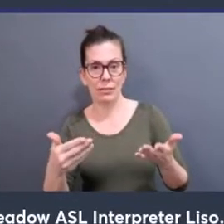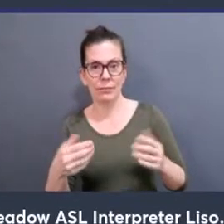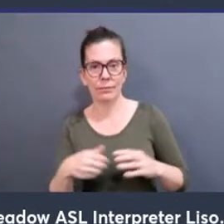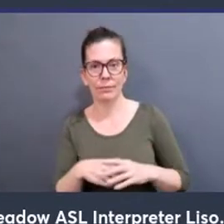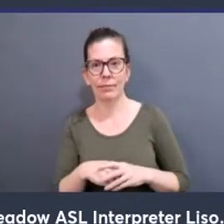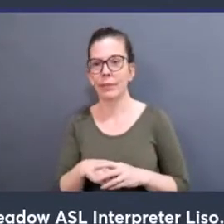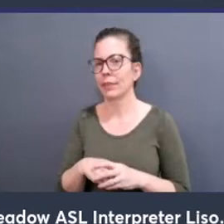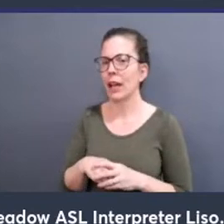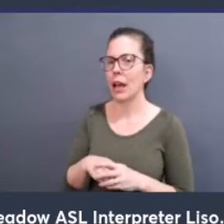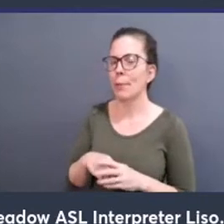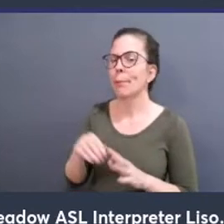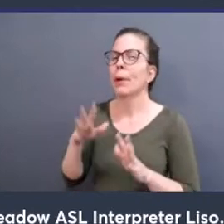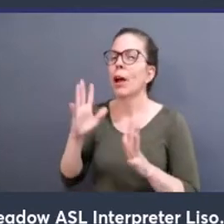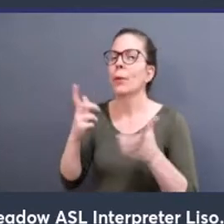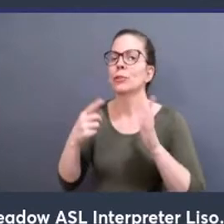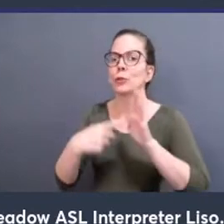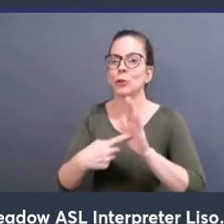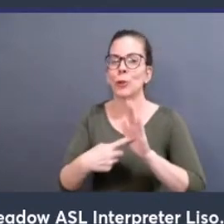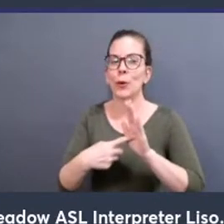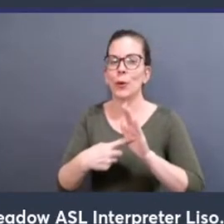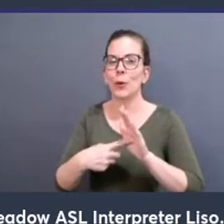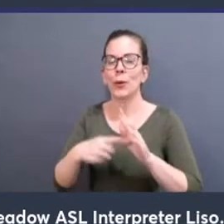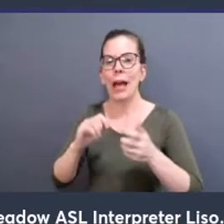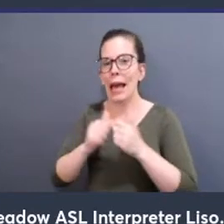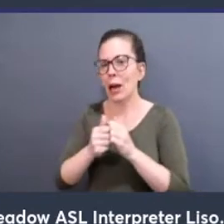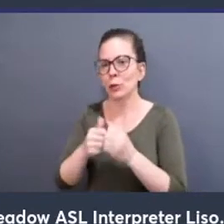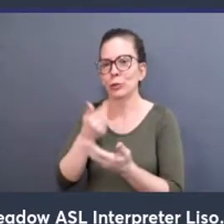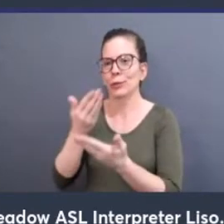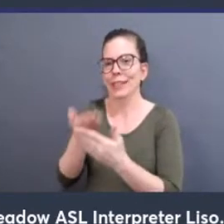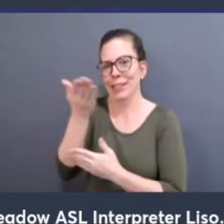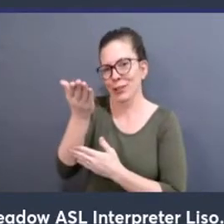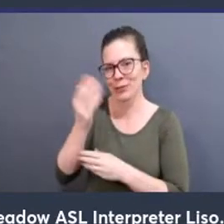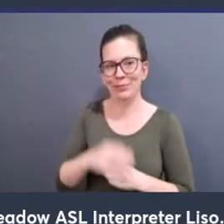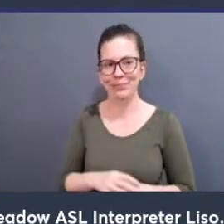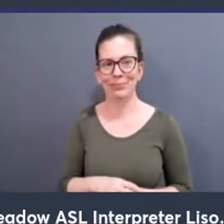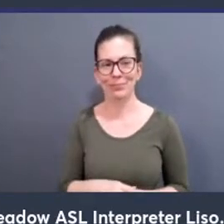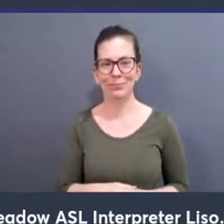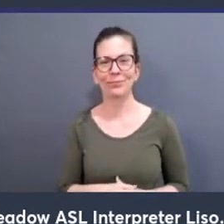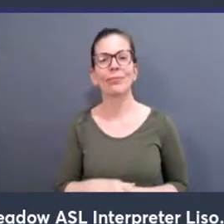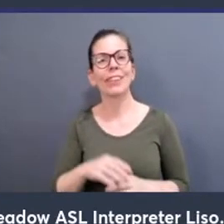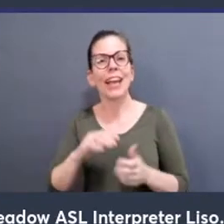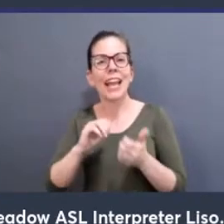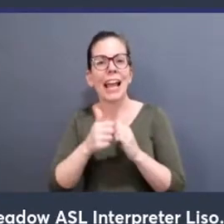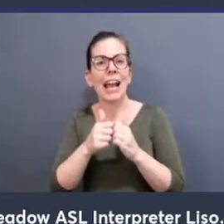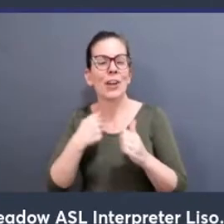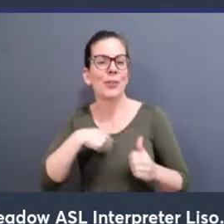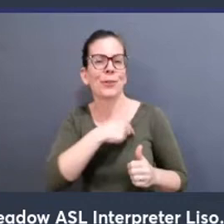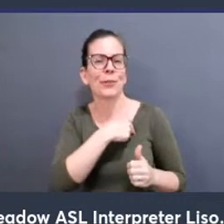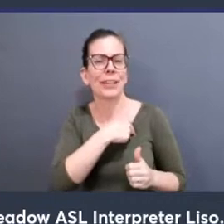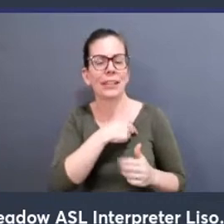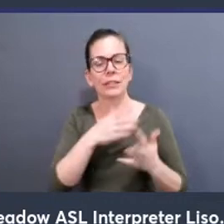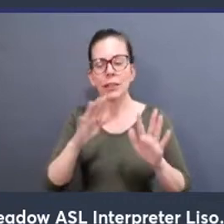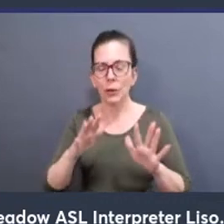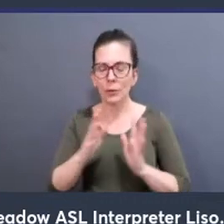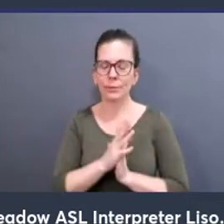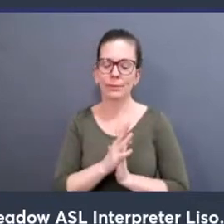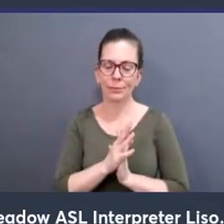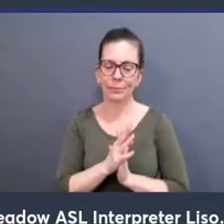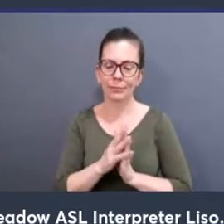I just wanted to show you how to get to this and then how we, so, right,